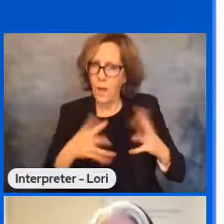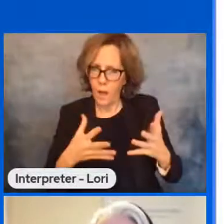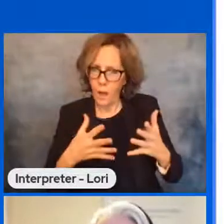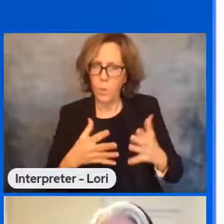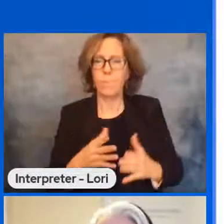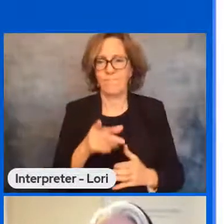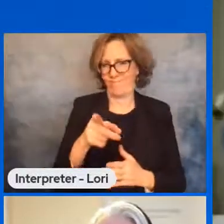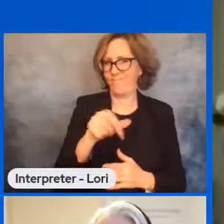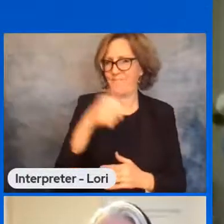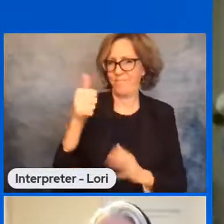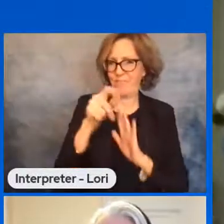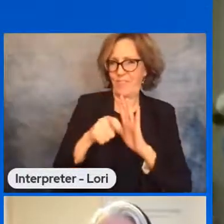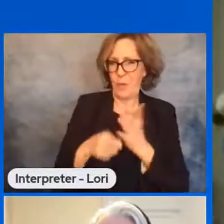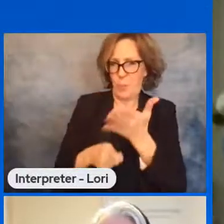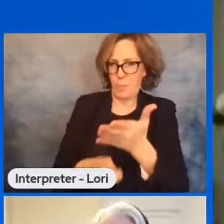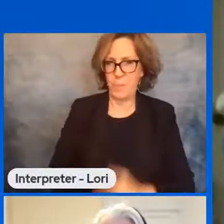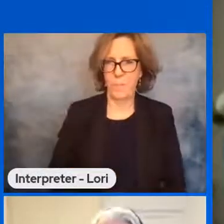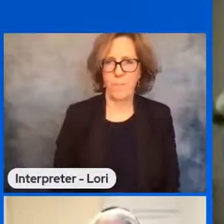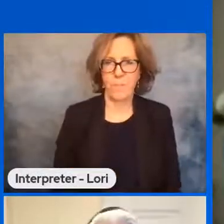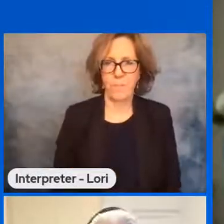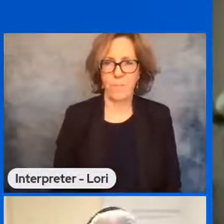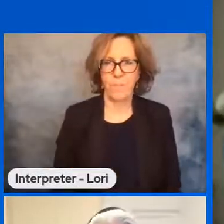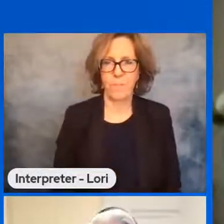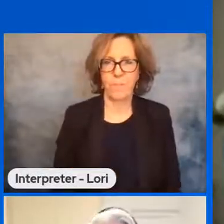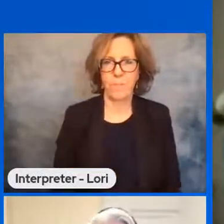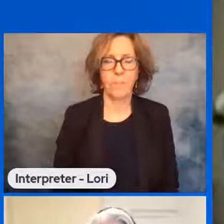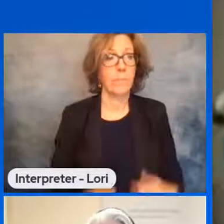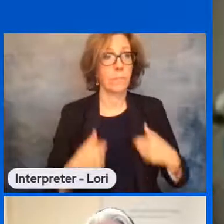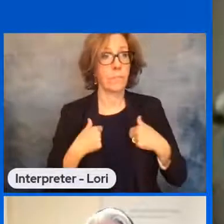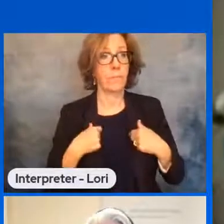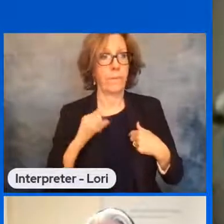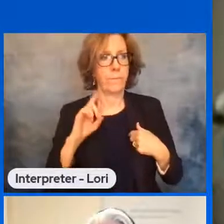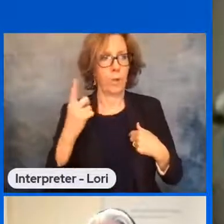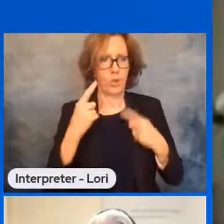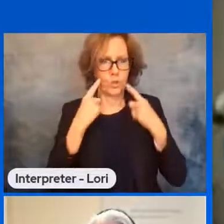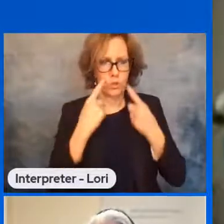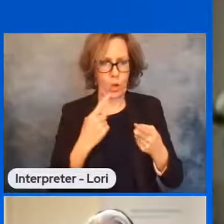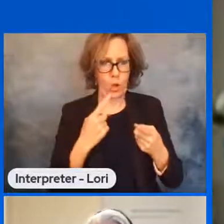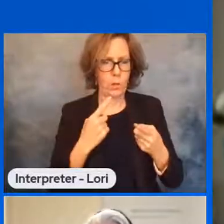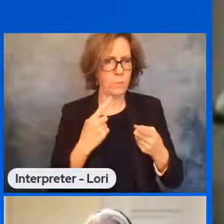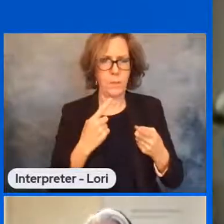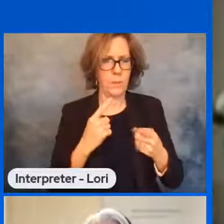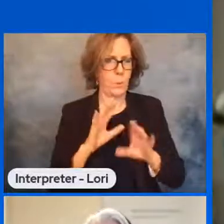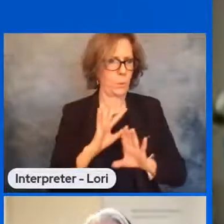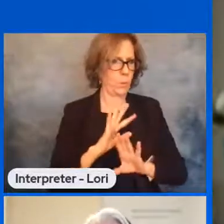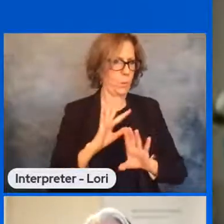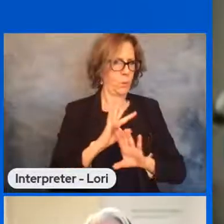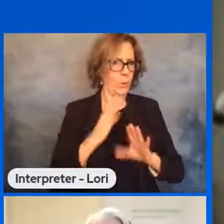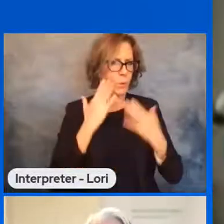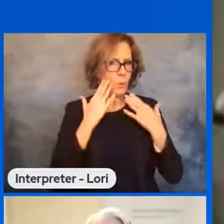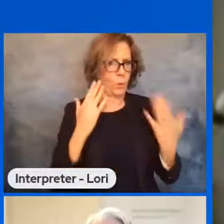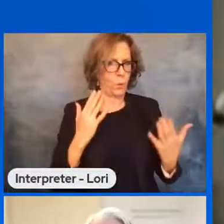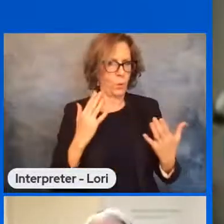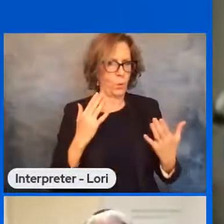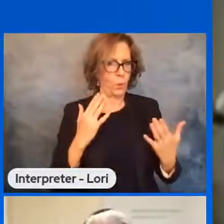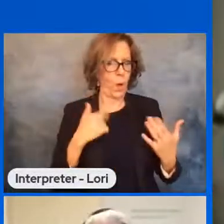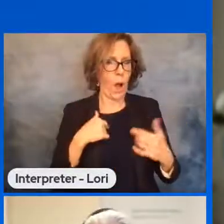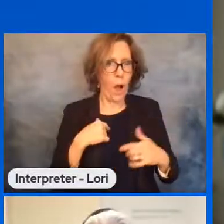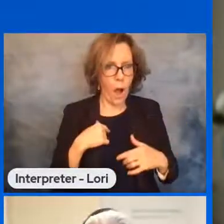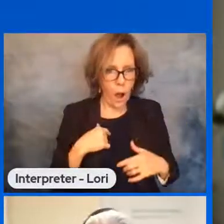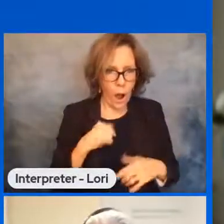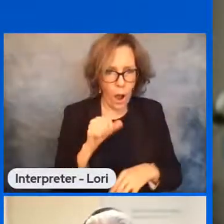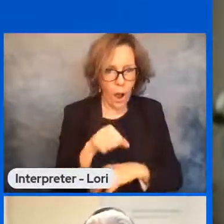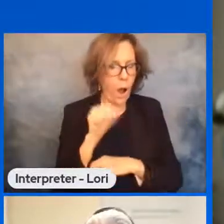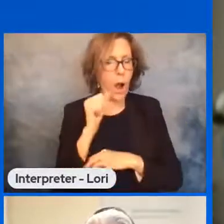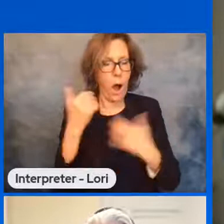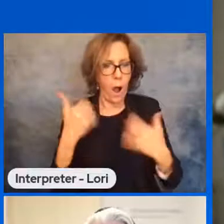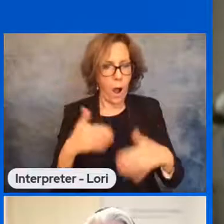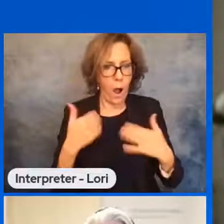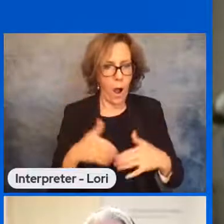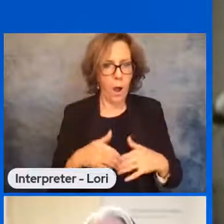[VIDEO PLAYBACK]